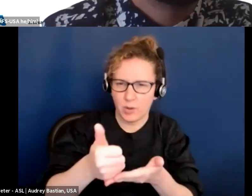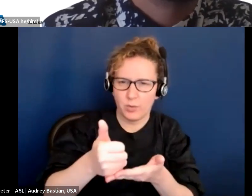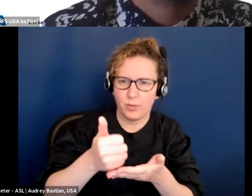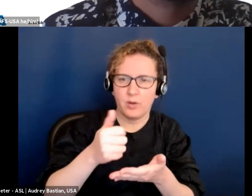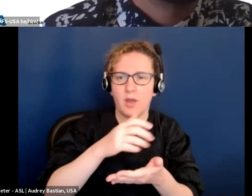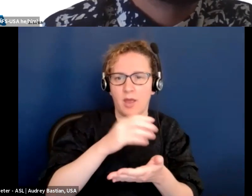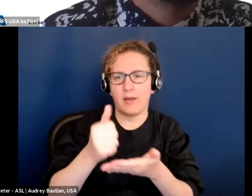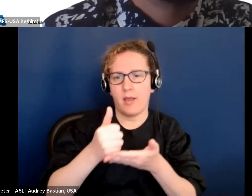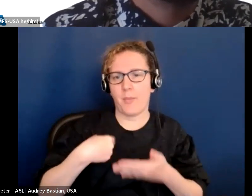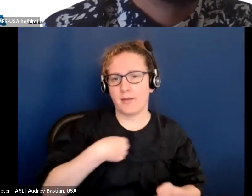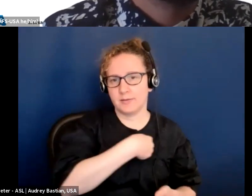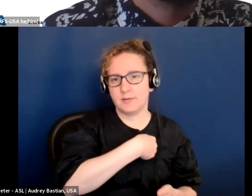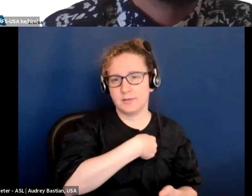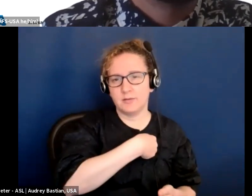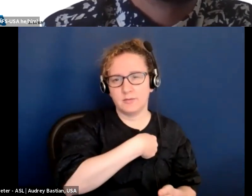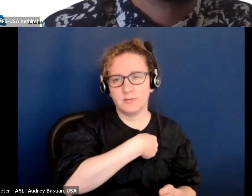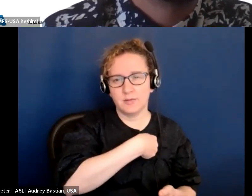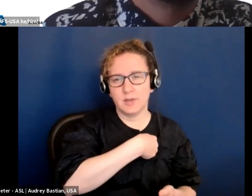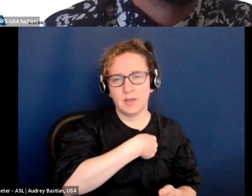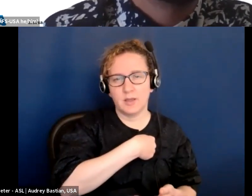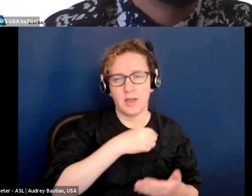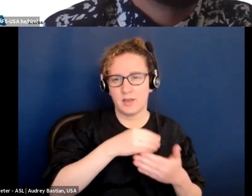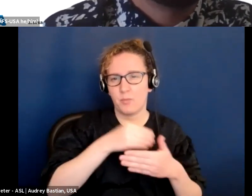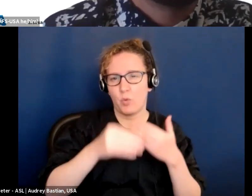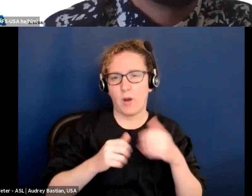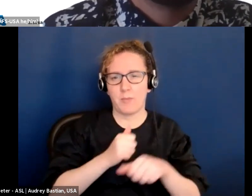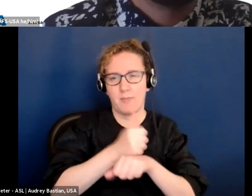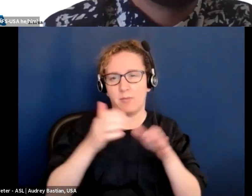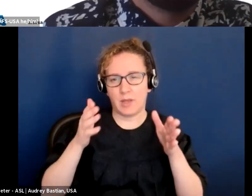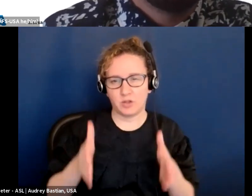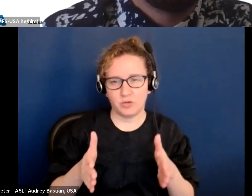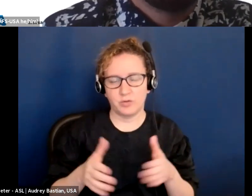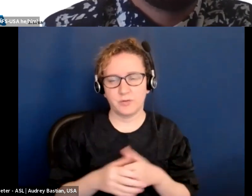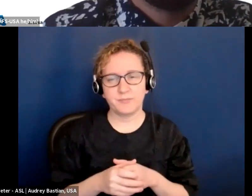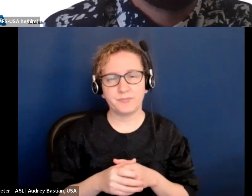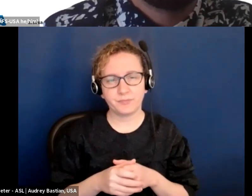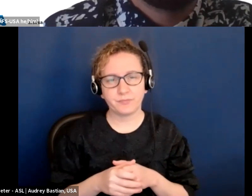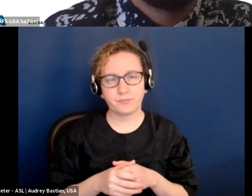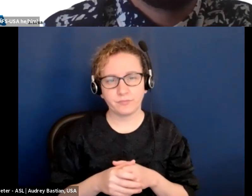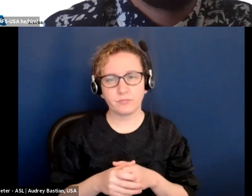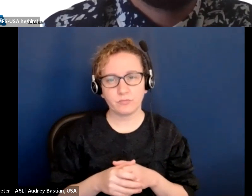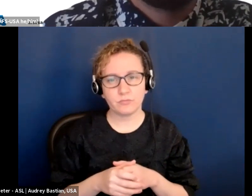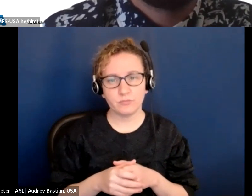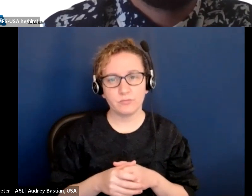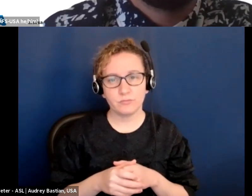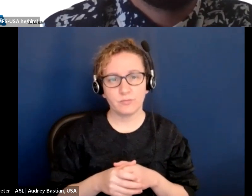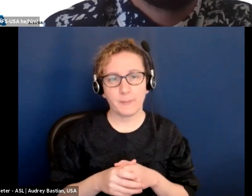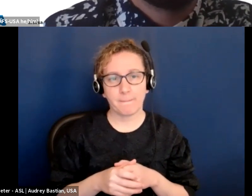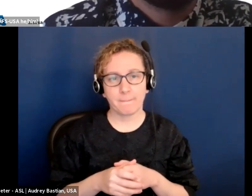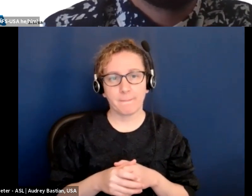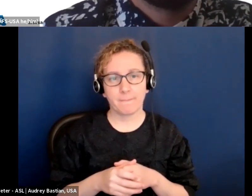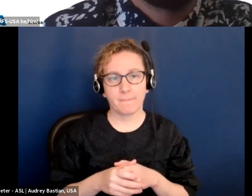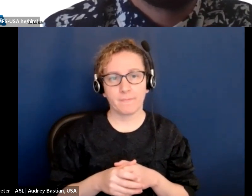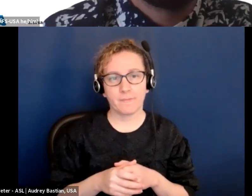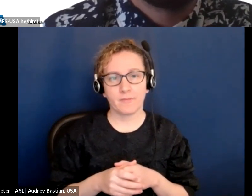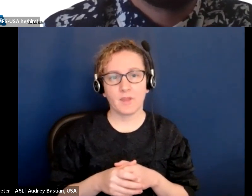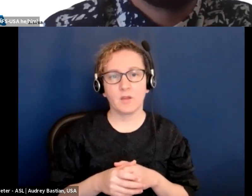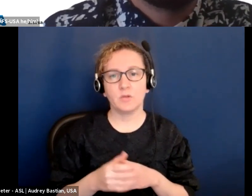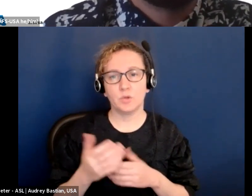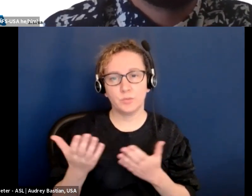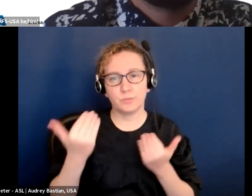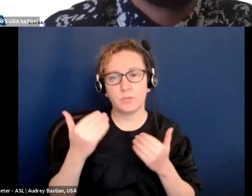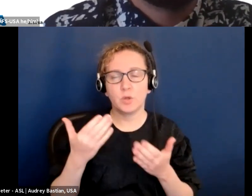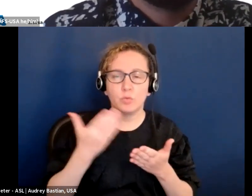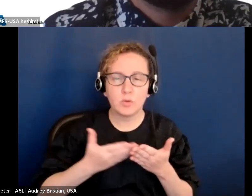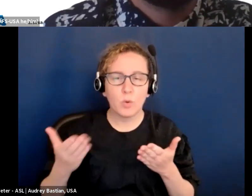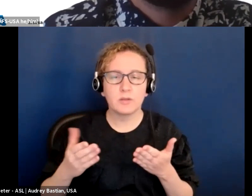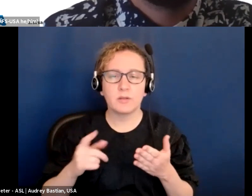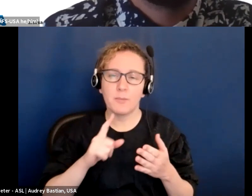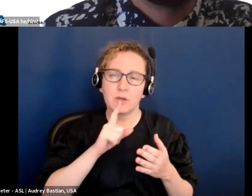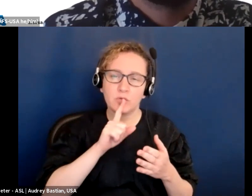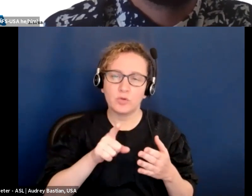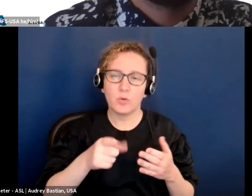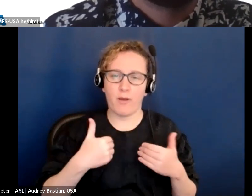us as the program implementer to have resources and make sure that you have a really successful